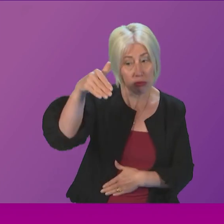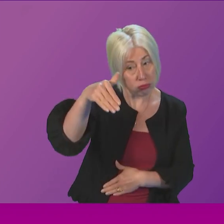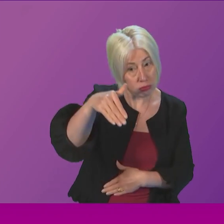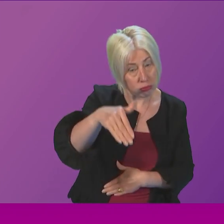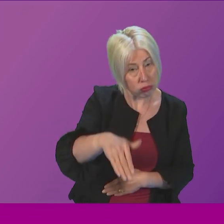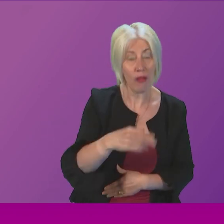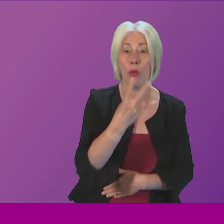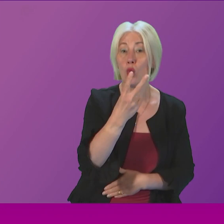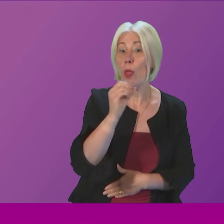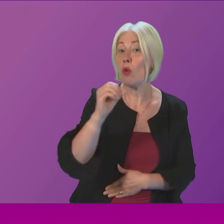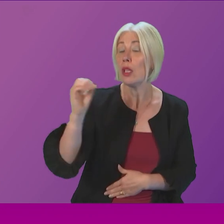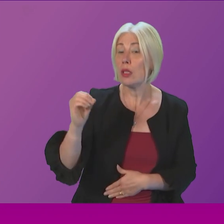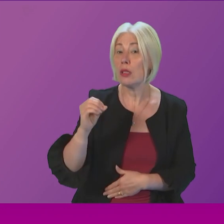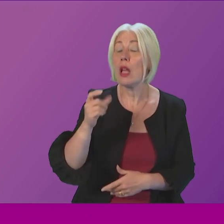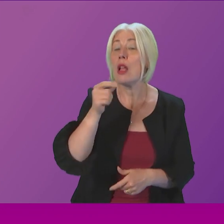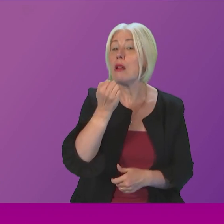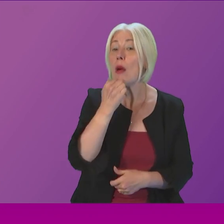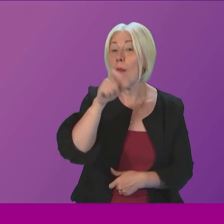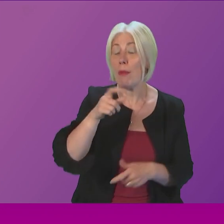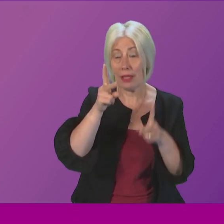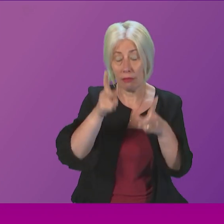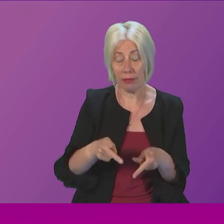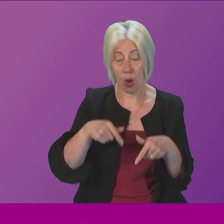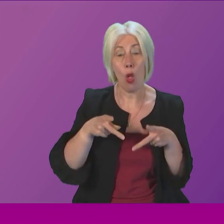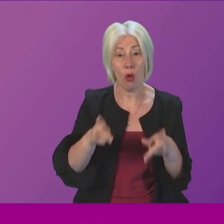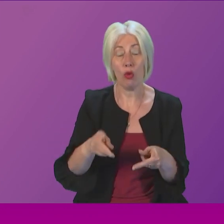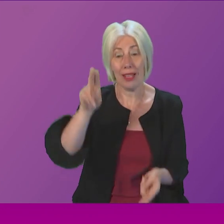the number of people who are killed on our roads has decreased by 47 per cent.